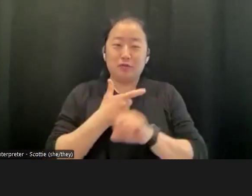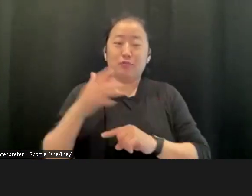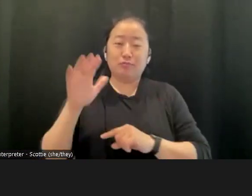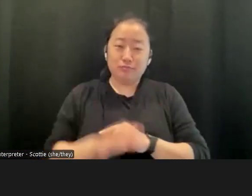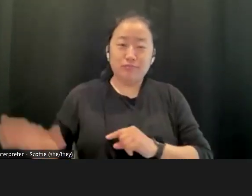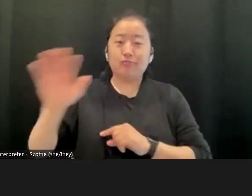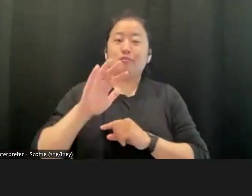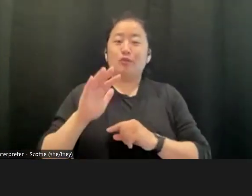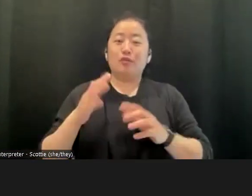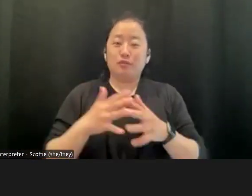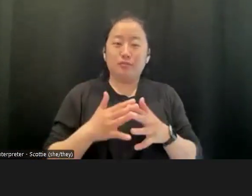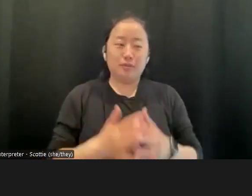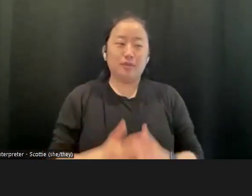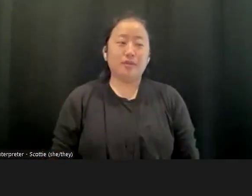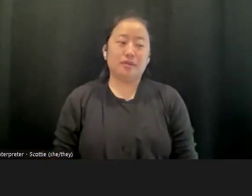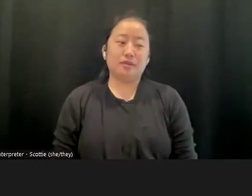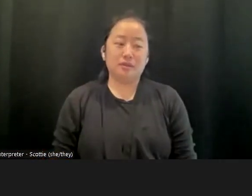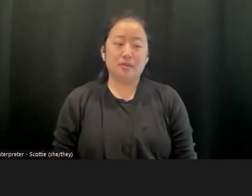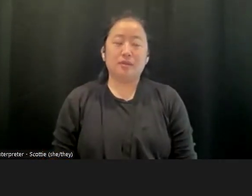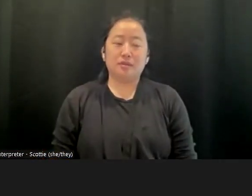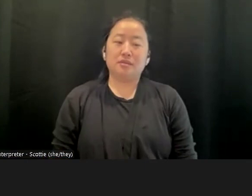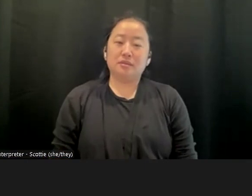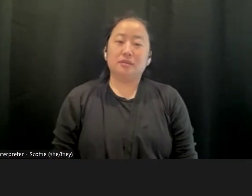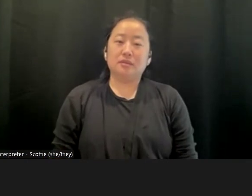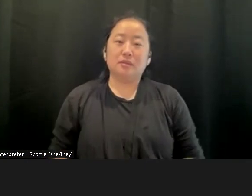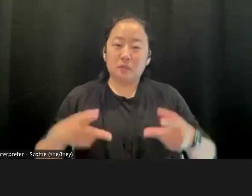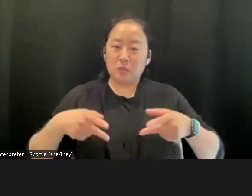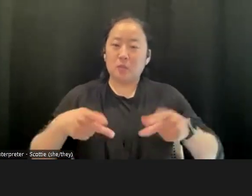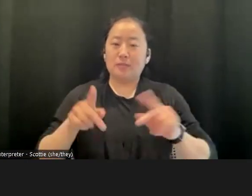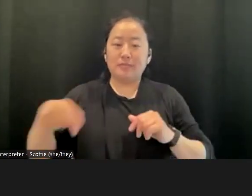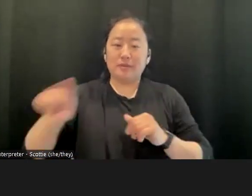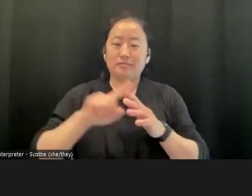and we'll go ahead and let them get started. So to begin with, we've got three